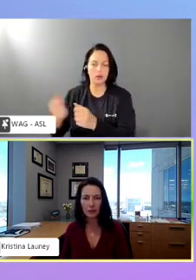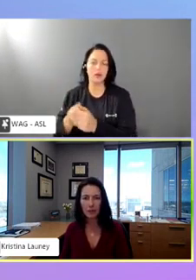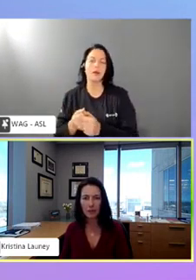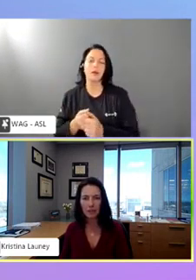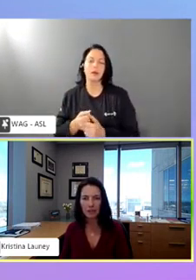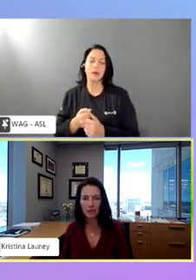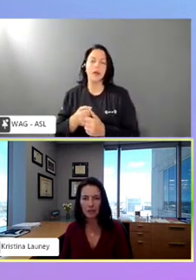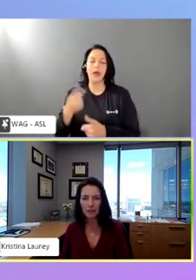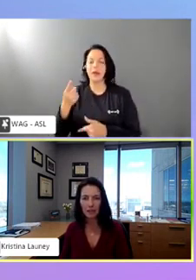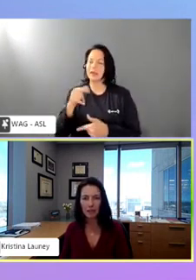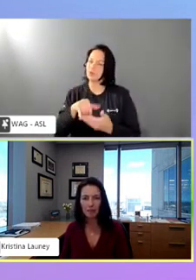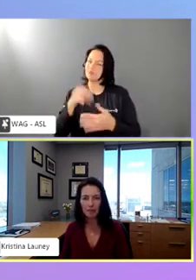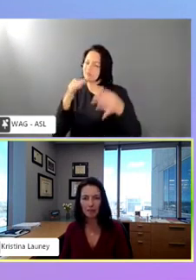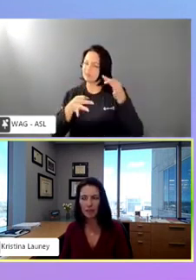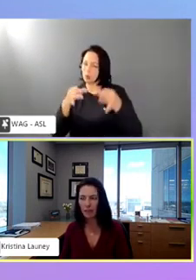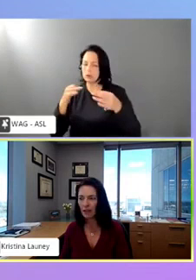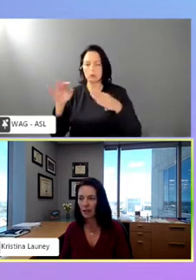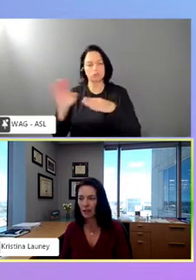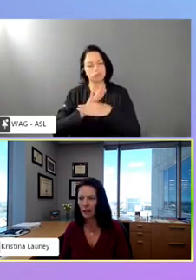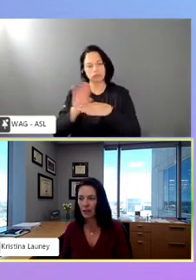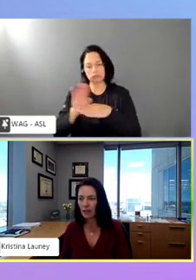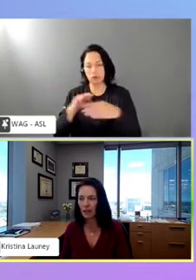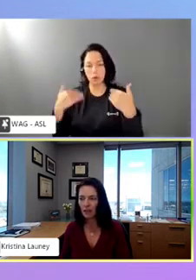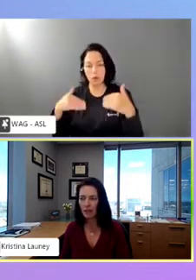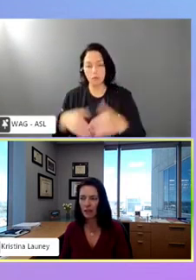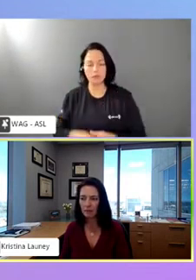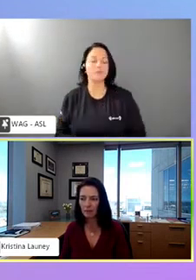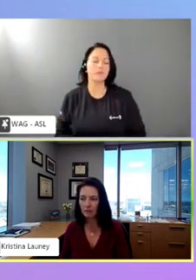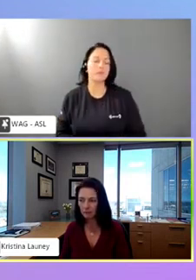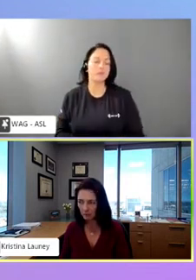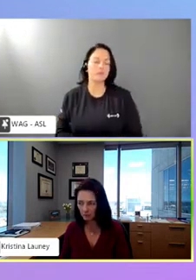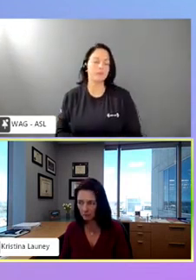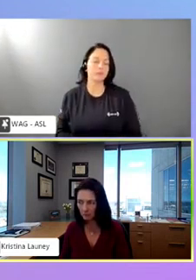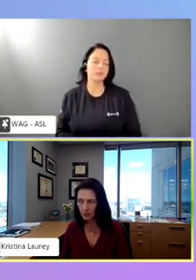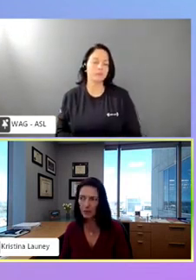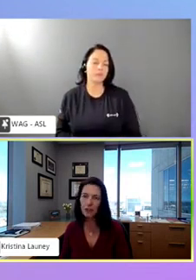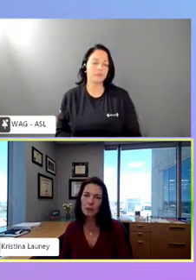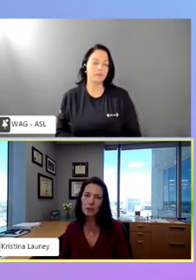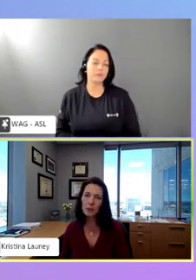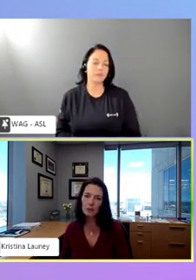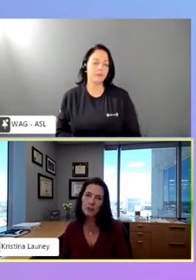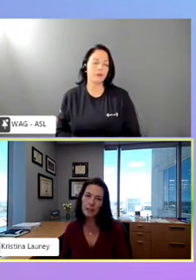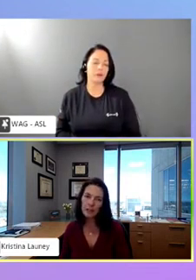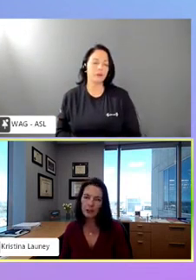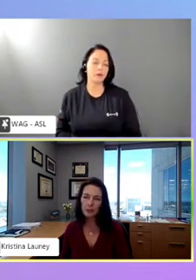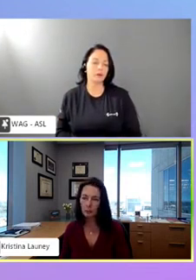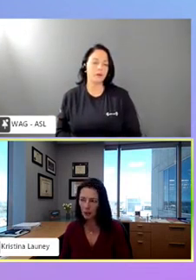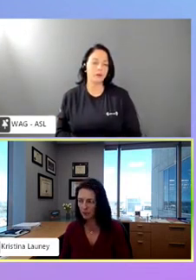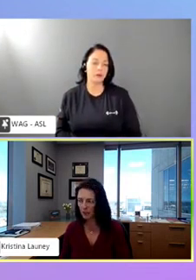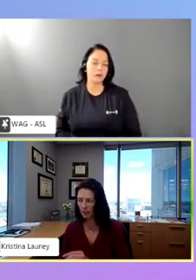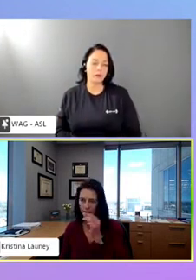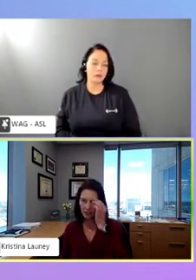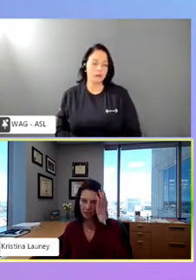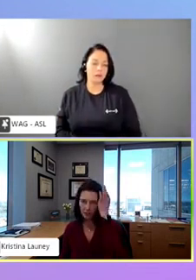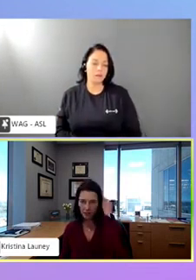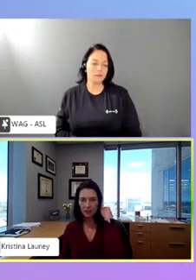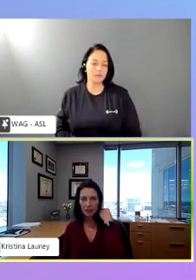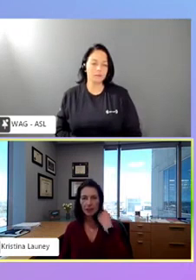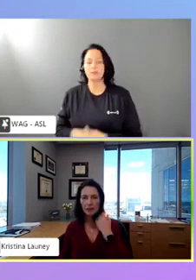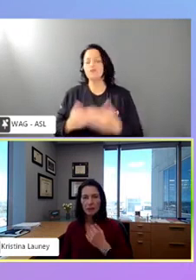to about 500 lawsuit filings per month. so you know when the plaintiffs in the courts are